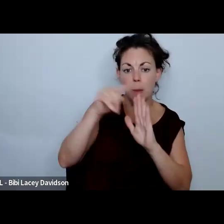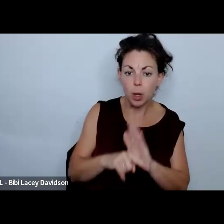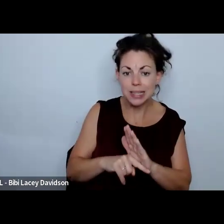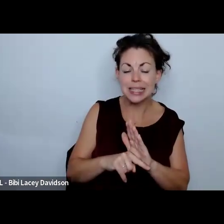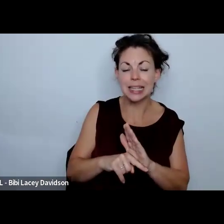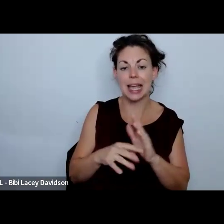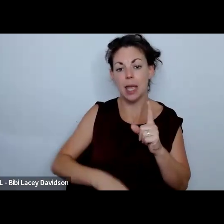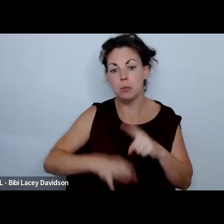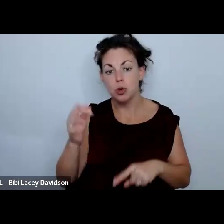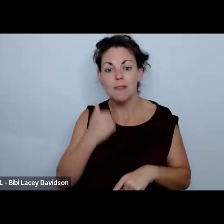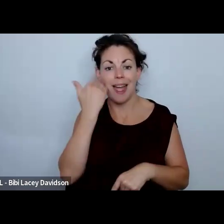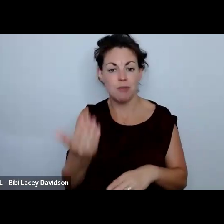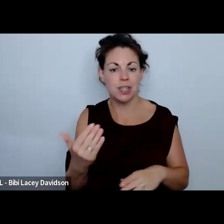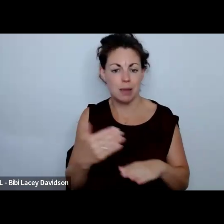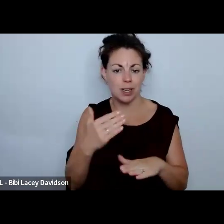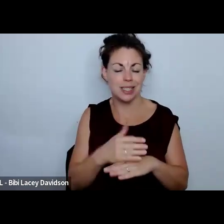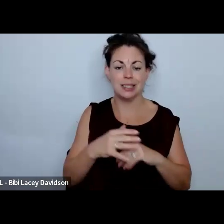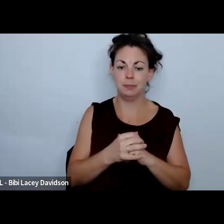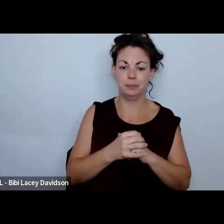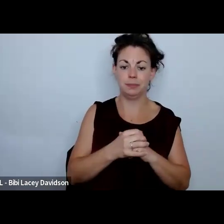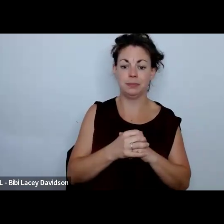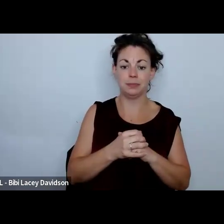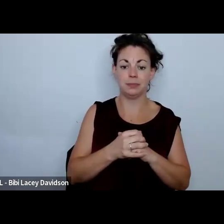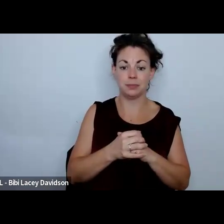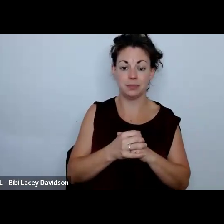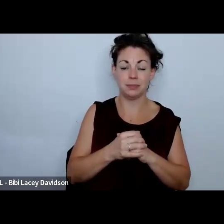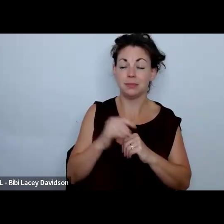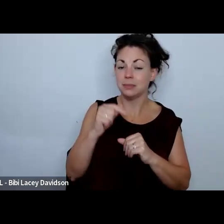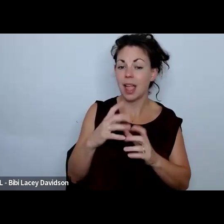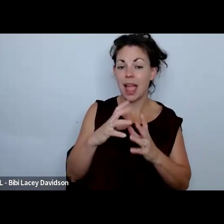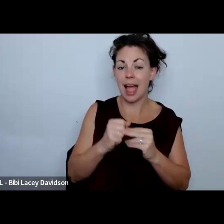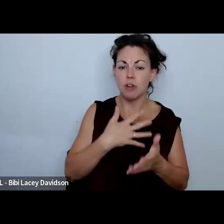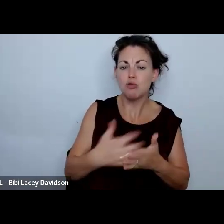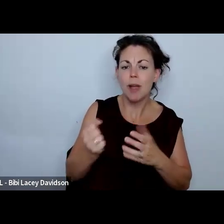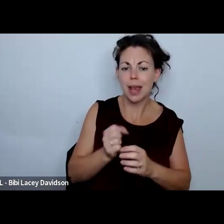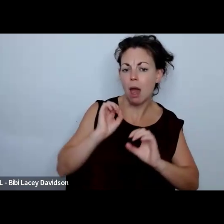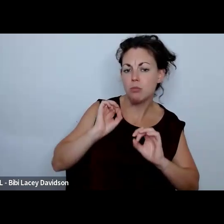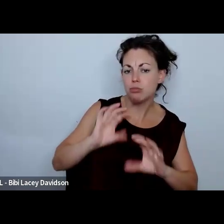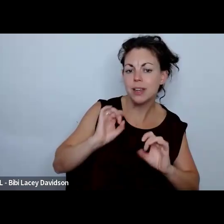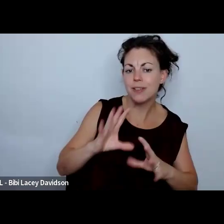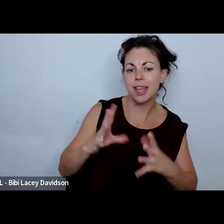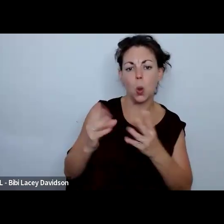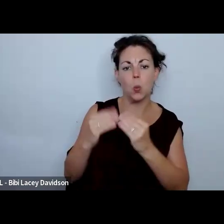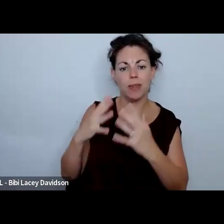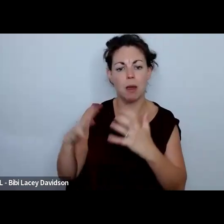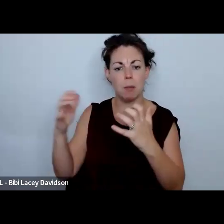We also work a lot with local government. One of the first reports that Policy Connect produced on